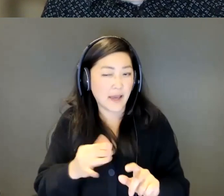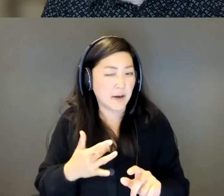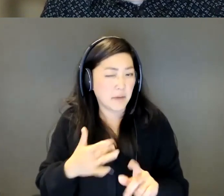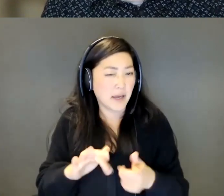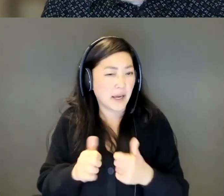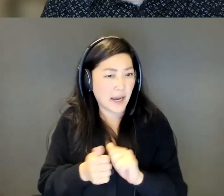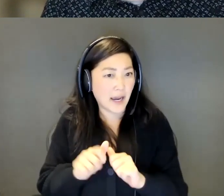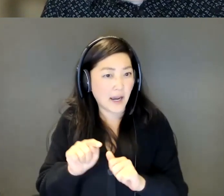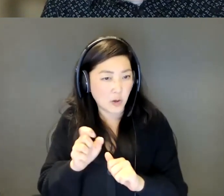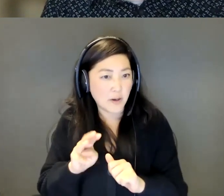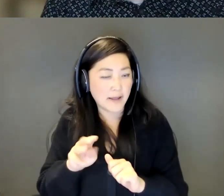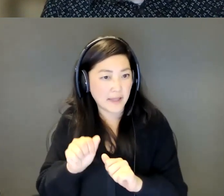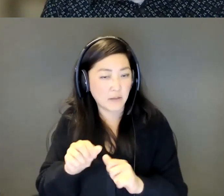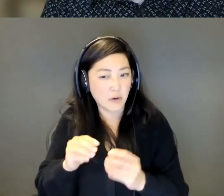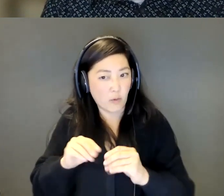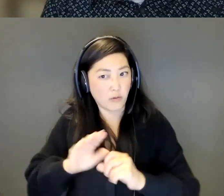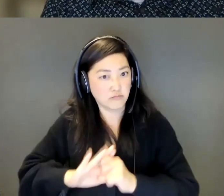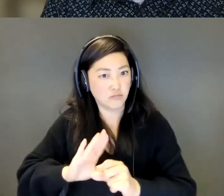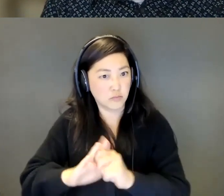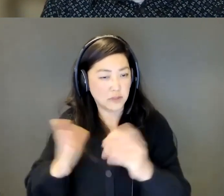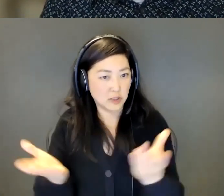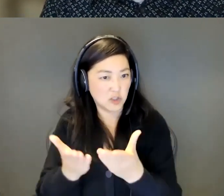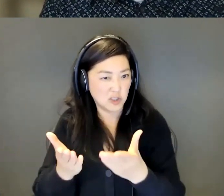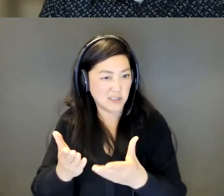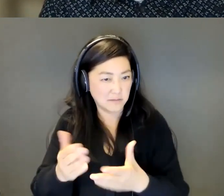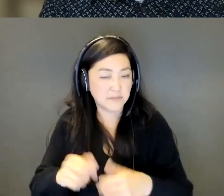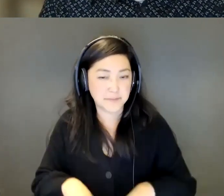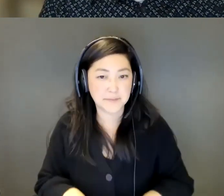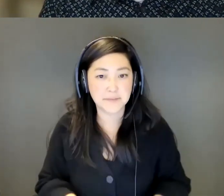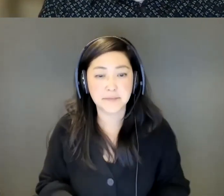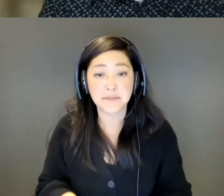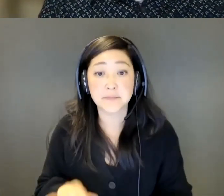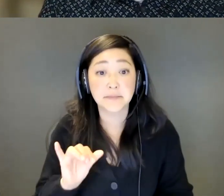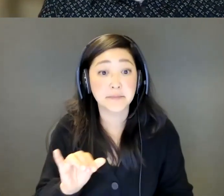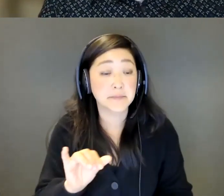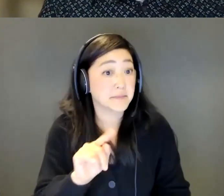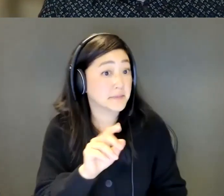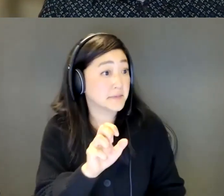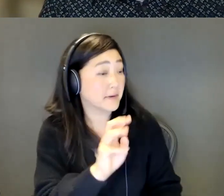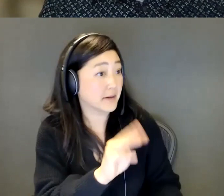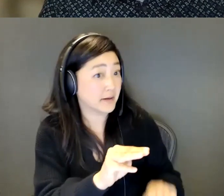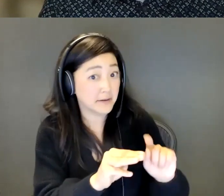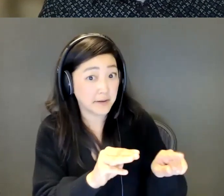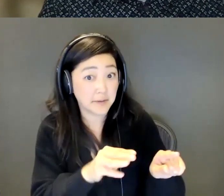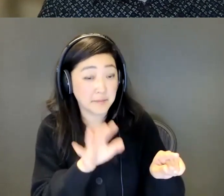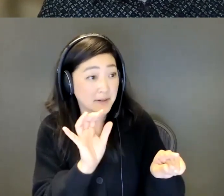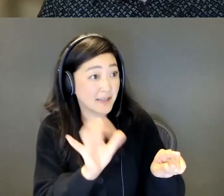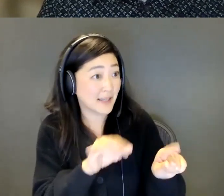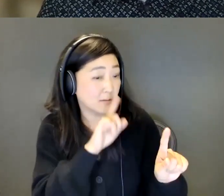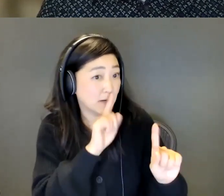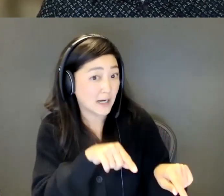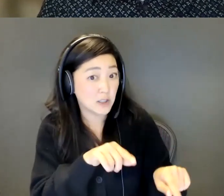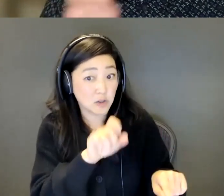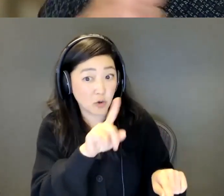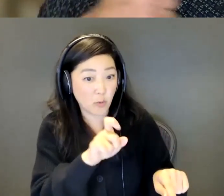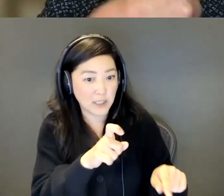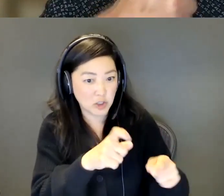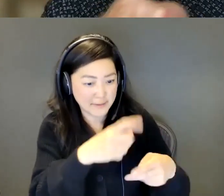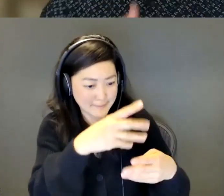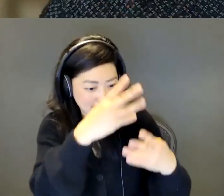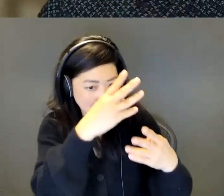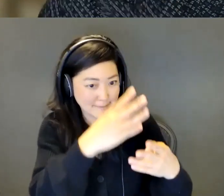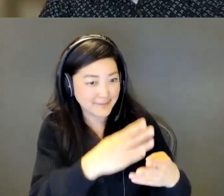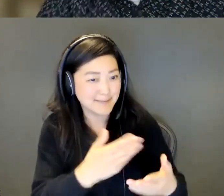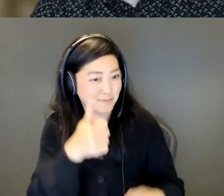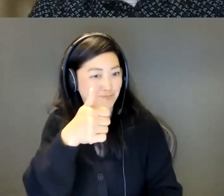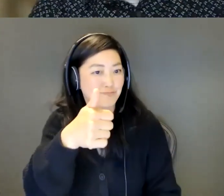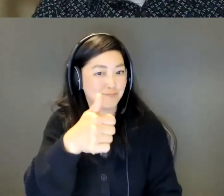Tim: Great. That actually did answer a question that we had further down, so way to go way. Way to